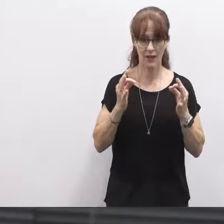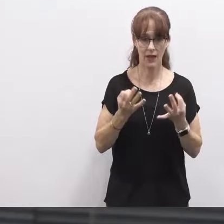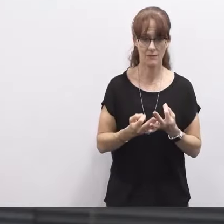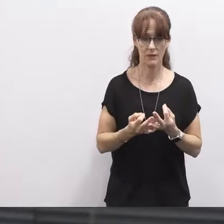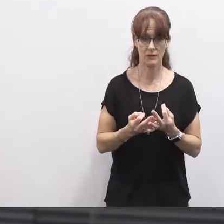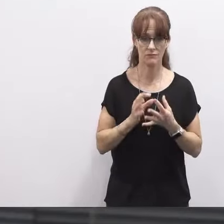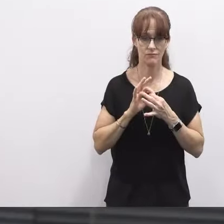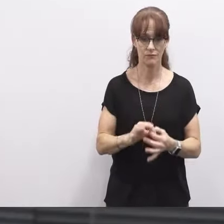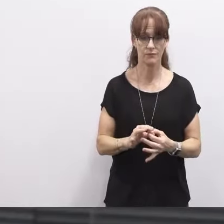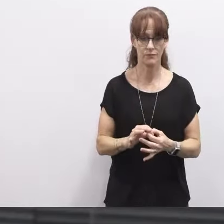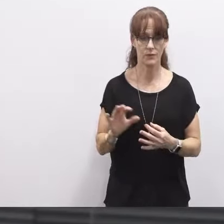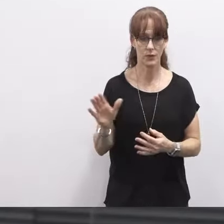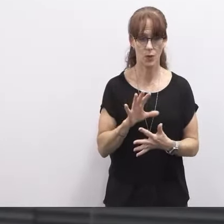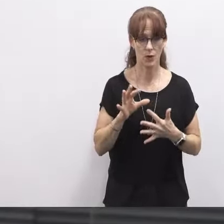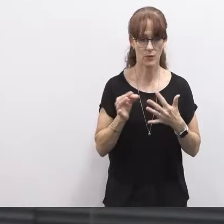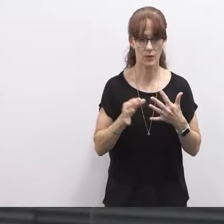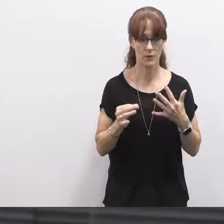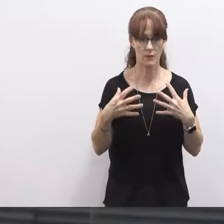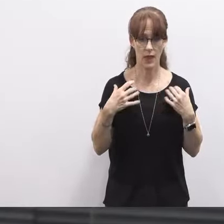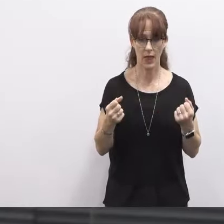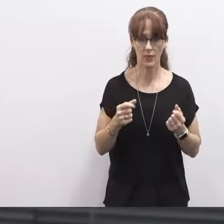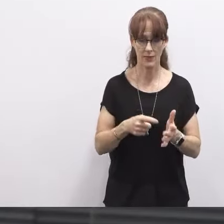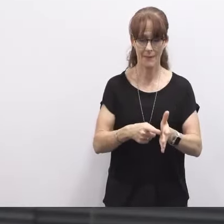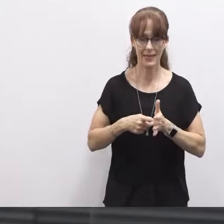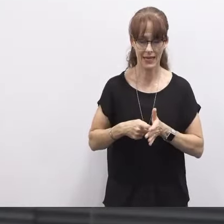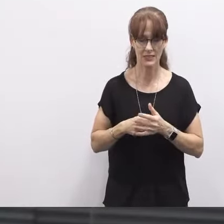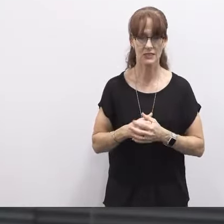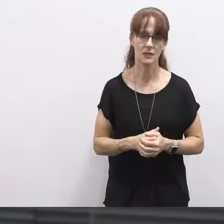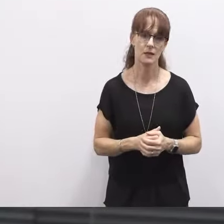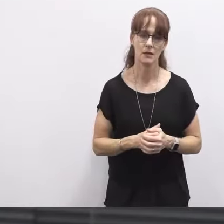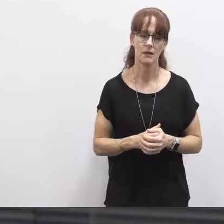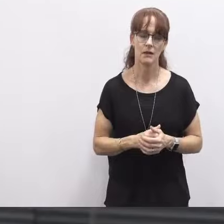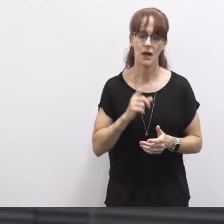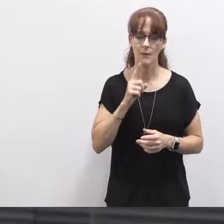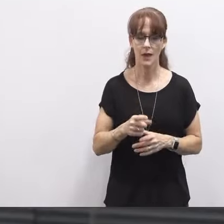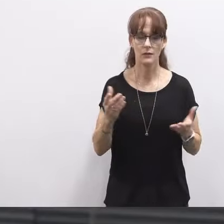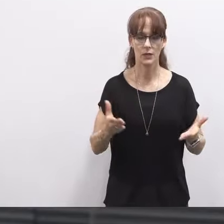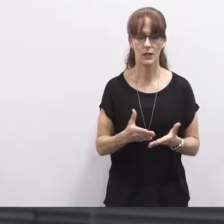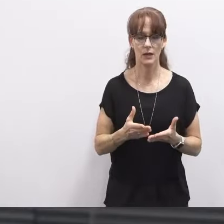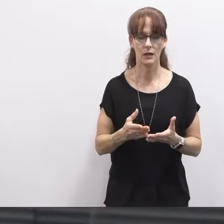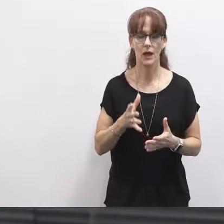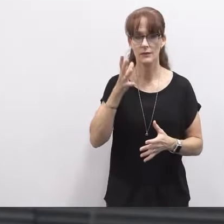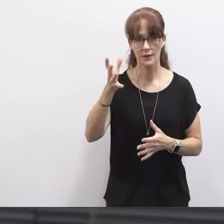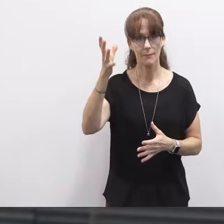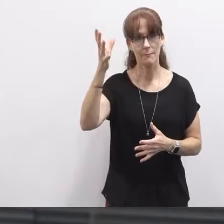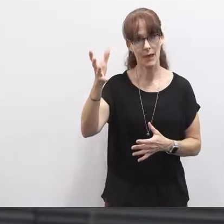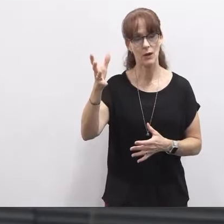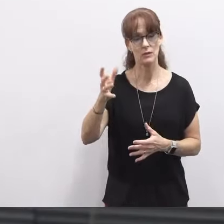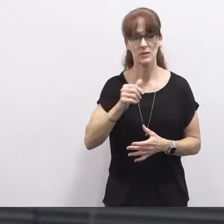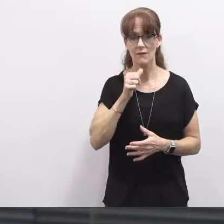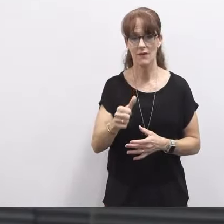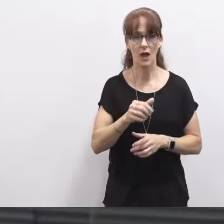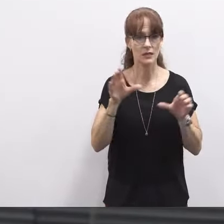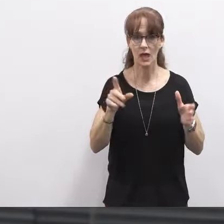due to your choices of health mandates. And I'm actually here on behalf of the parents that have not done their research